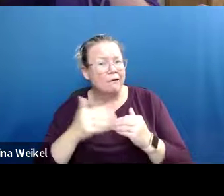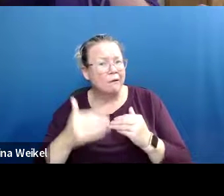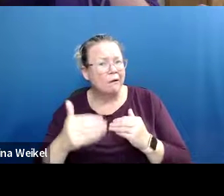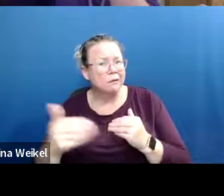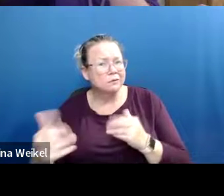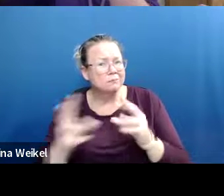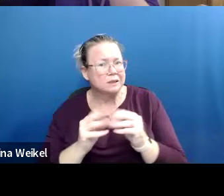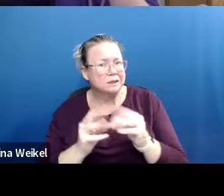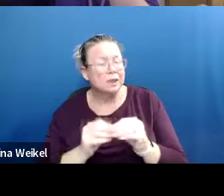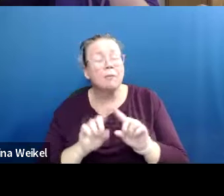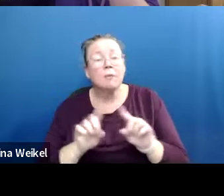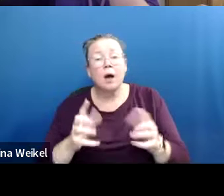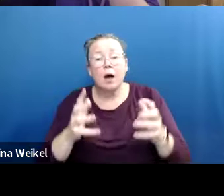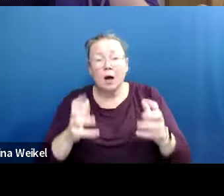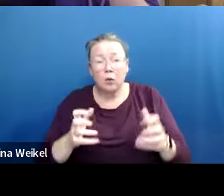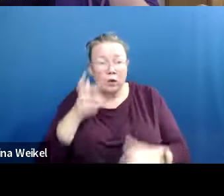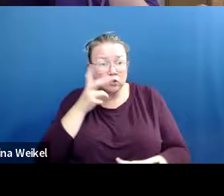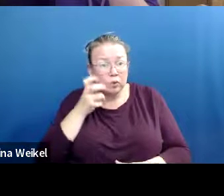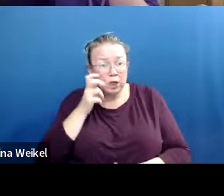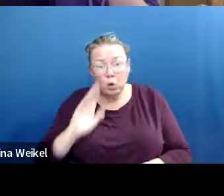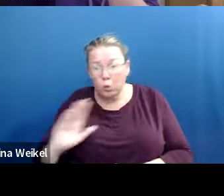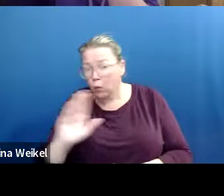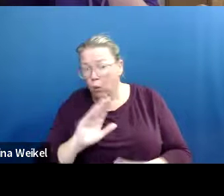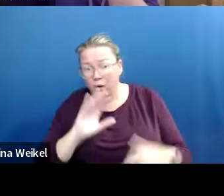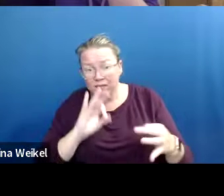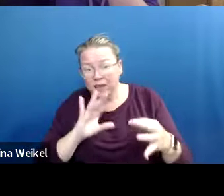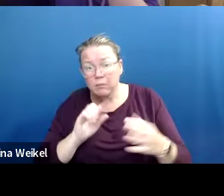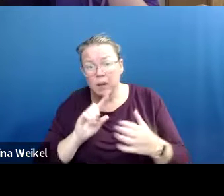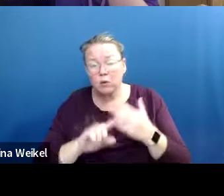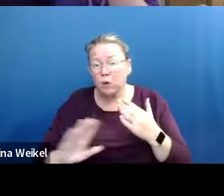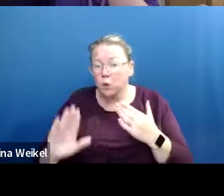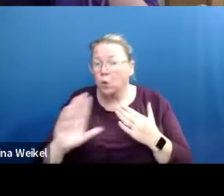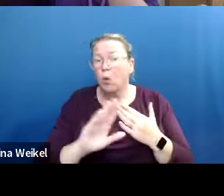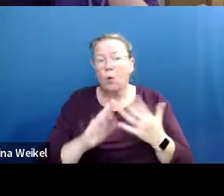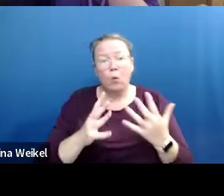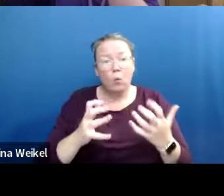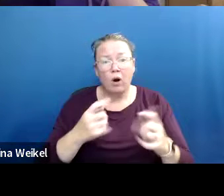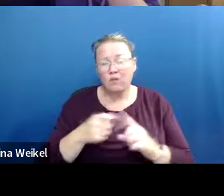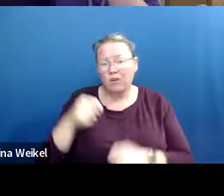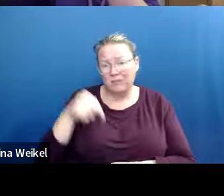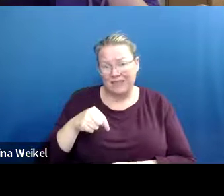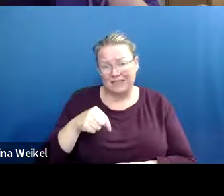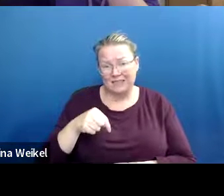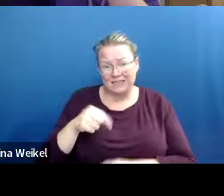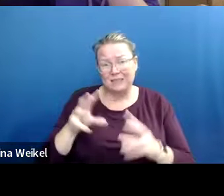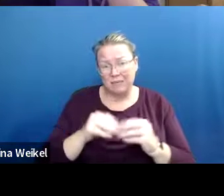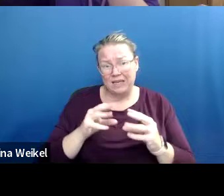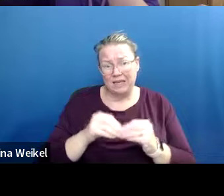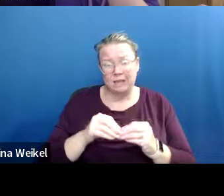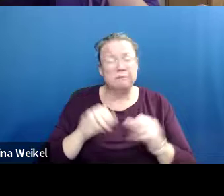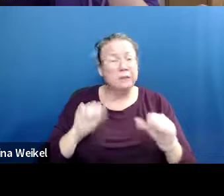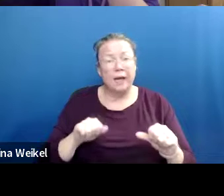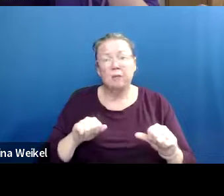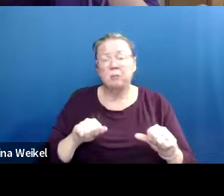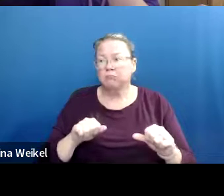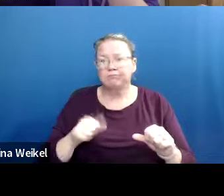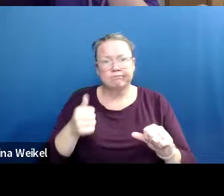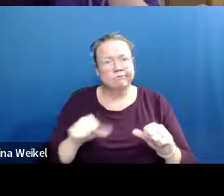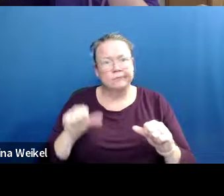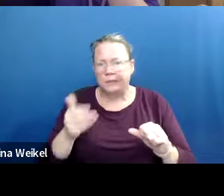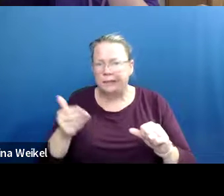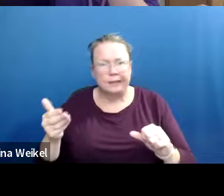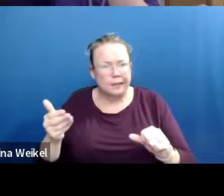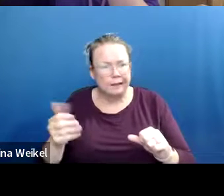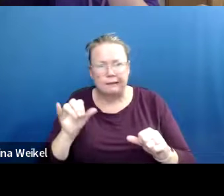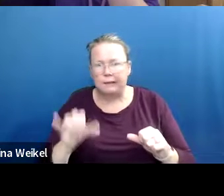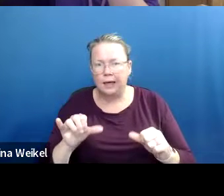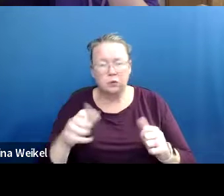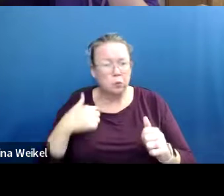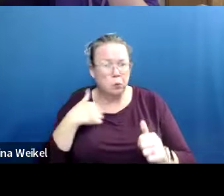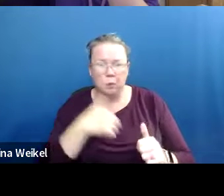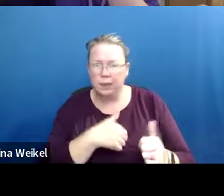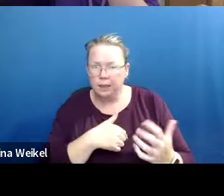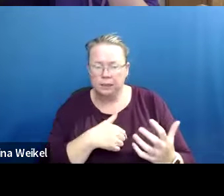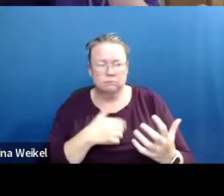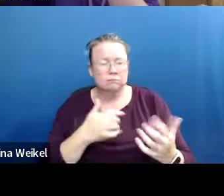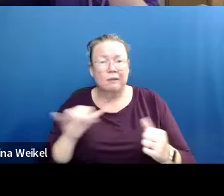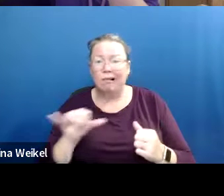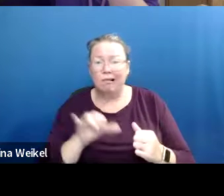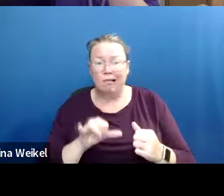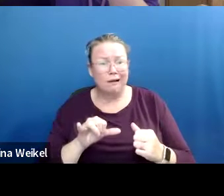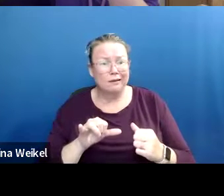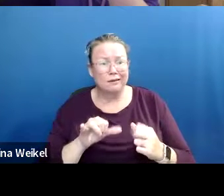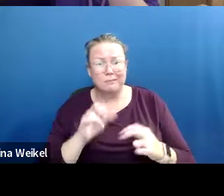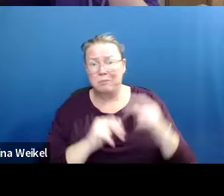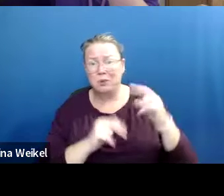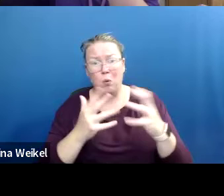Harm (He/Him): But I wanna hear your feedback and what you guys want from this meetings. It can be pretty much anything that we like build and want it to be for you guys.